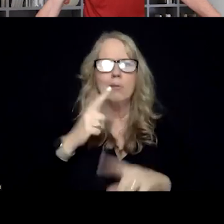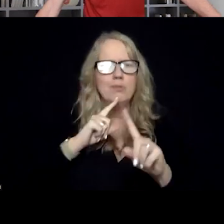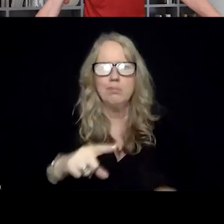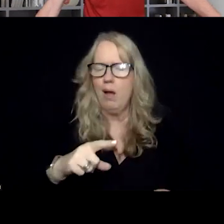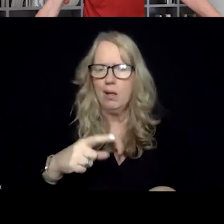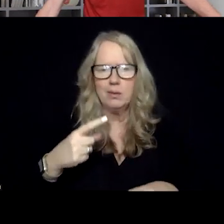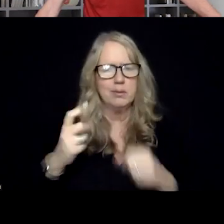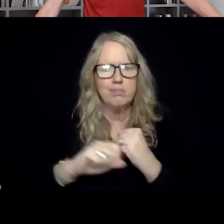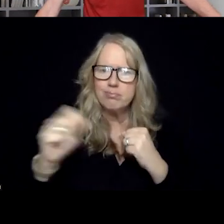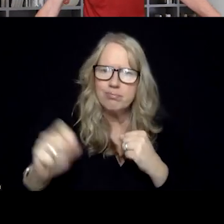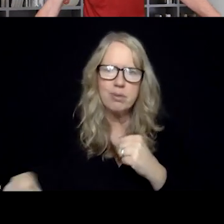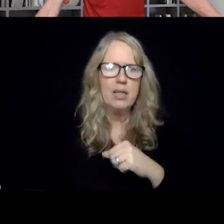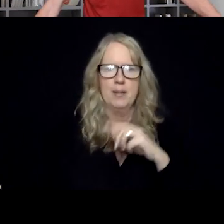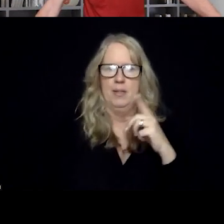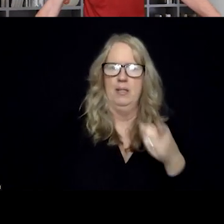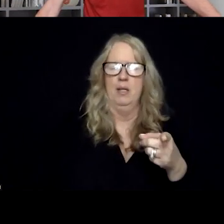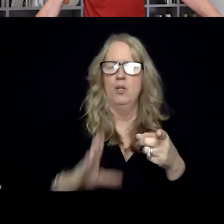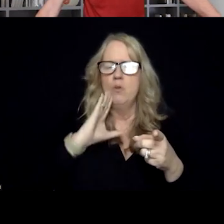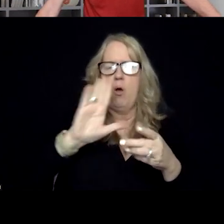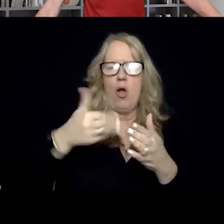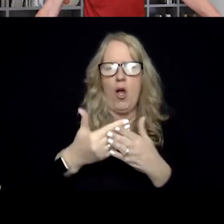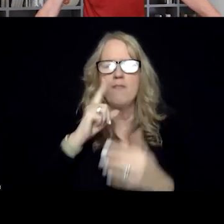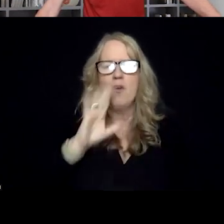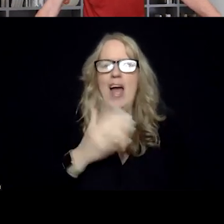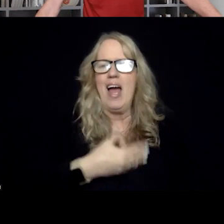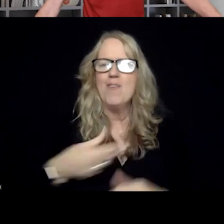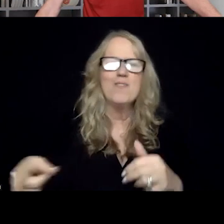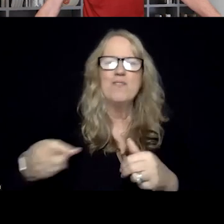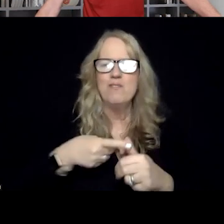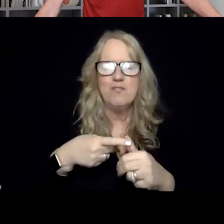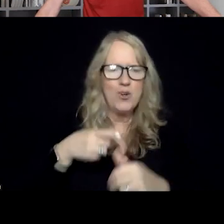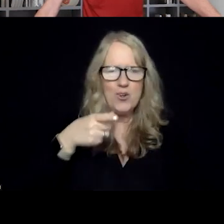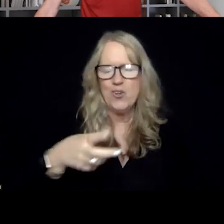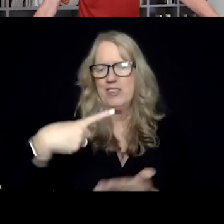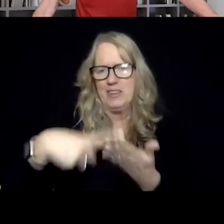ALL OF THIS IS LEADING UP TO OUR DEBATE ON SHOULD MENTAL HEALTH